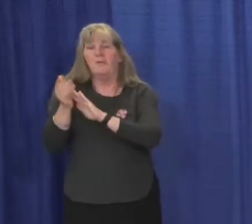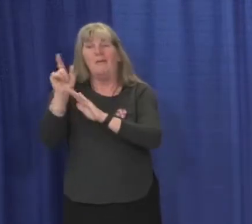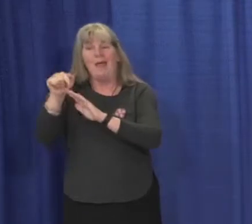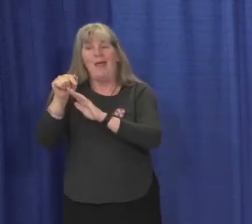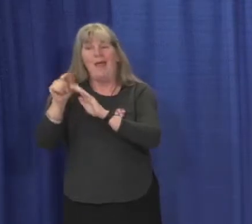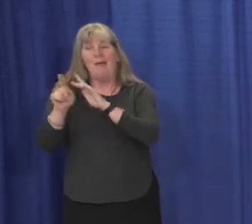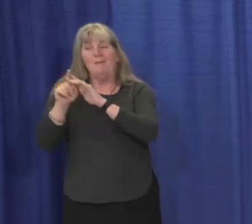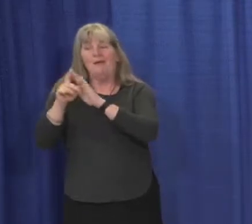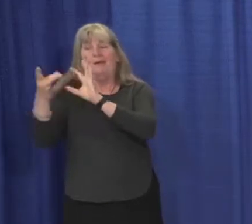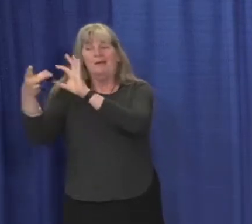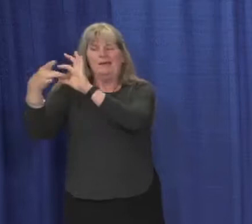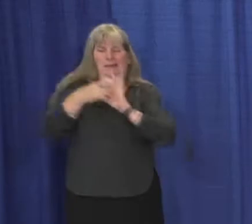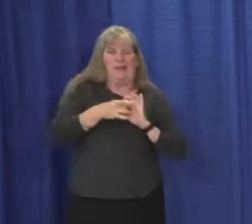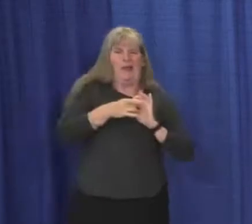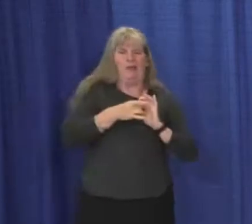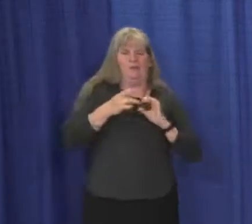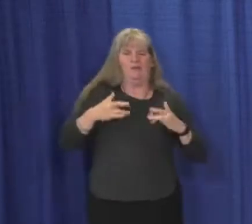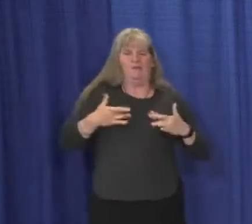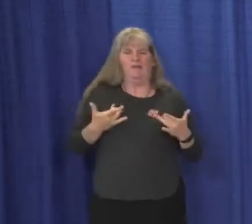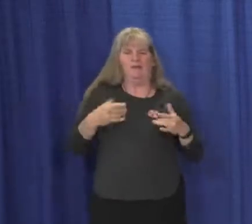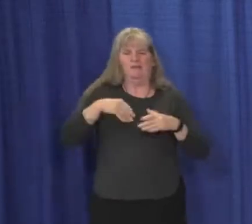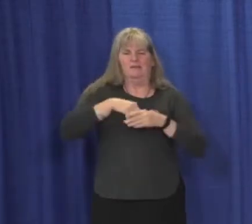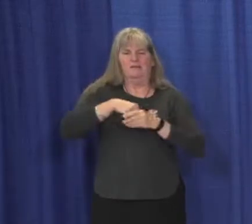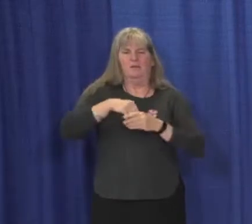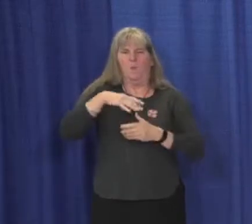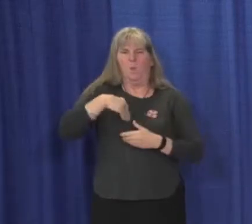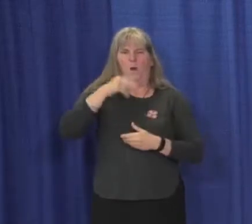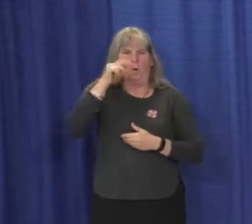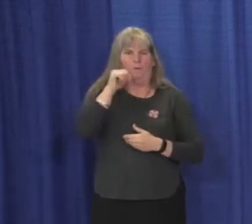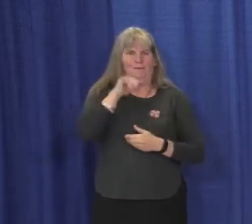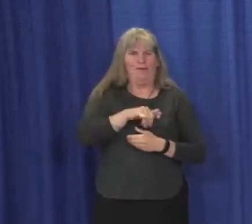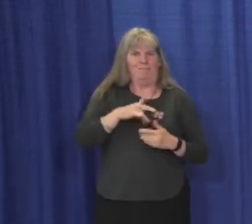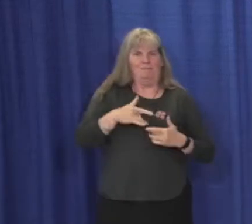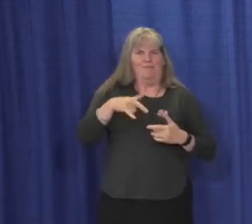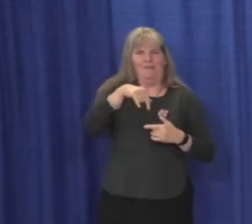there primarily seated from initial contact dating back to